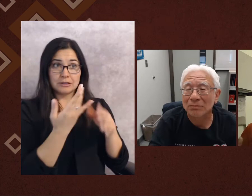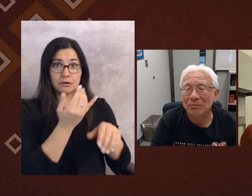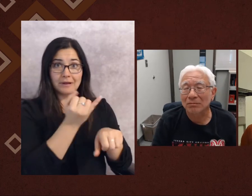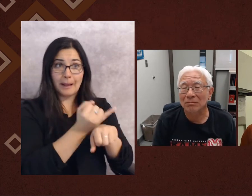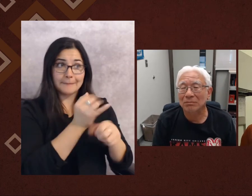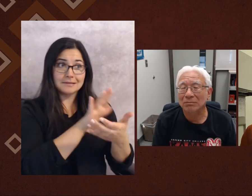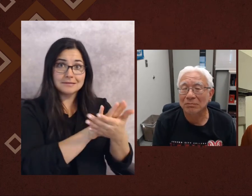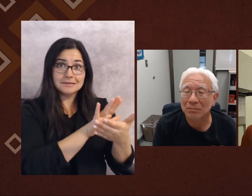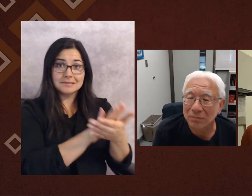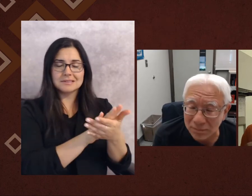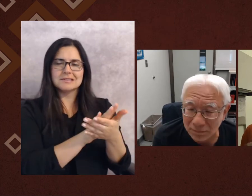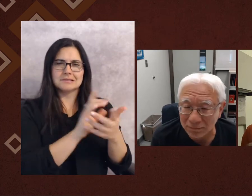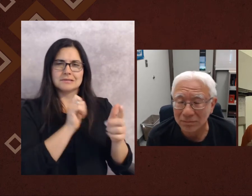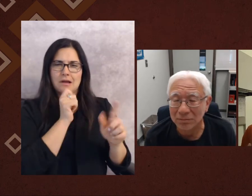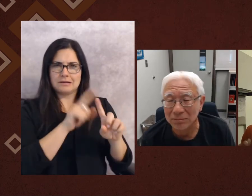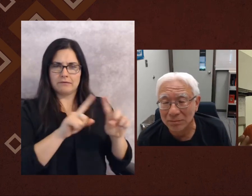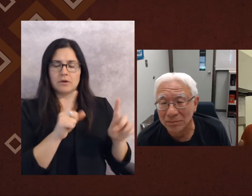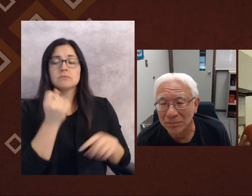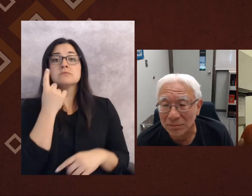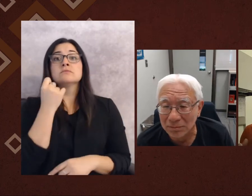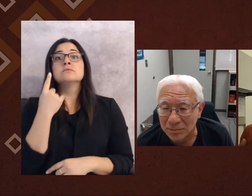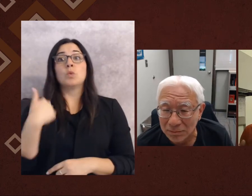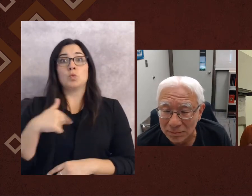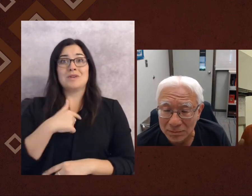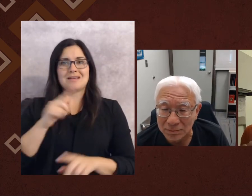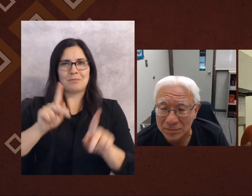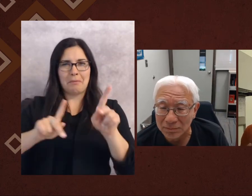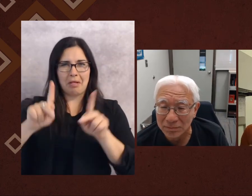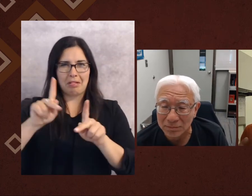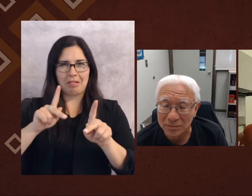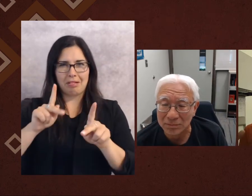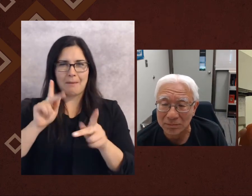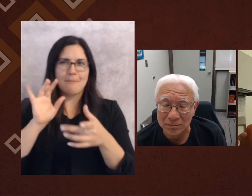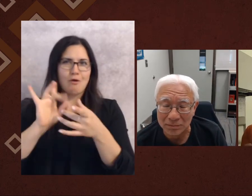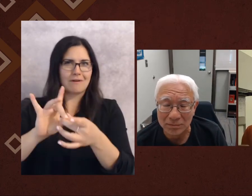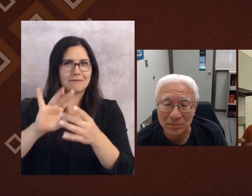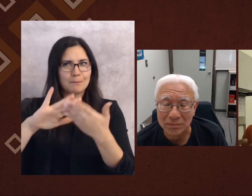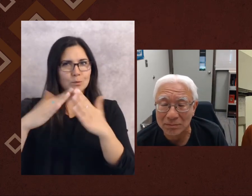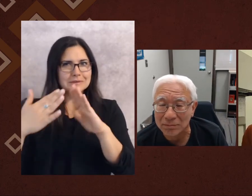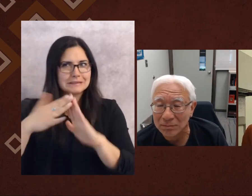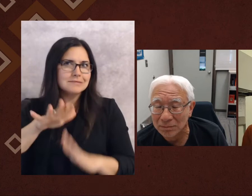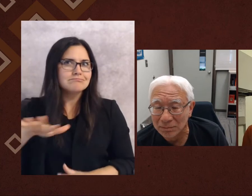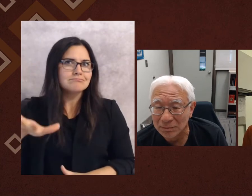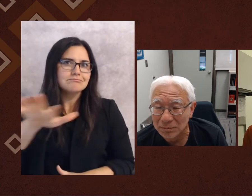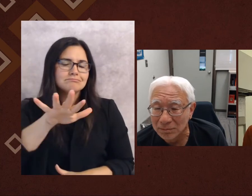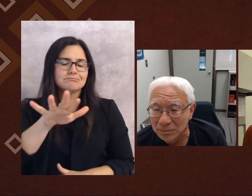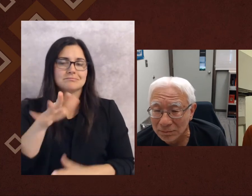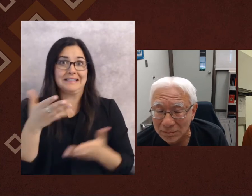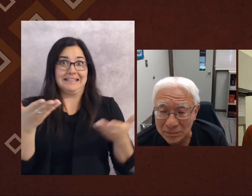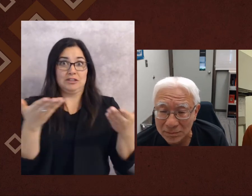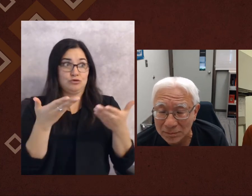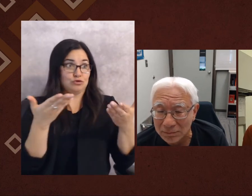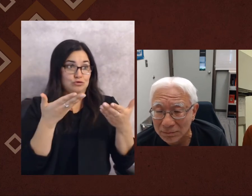as colleagues, as as people who are part of a community. Right. Particularly here at